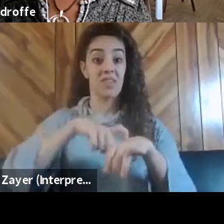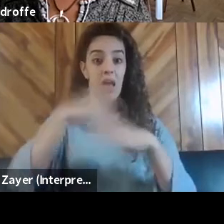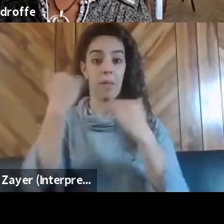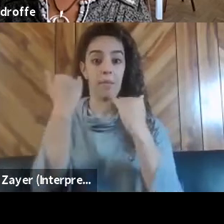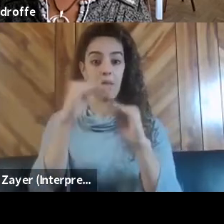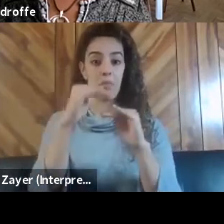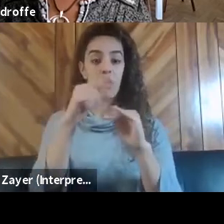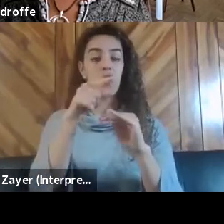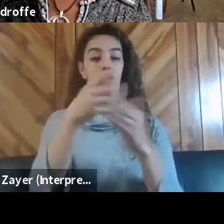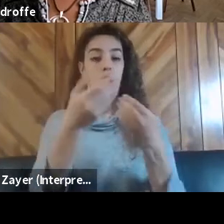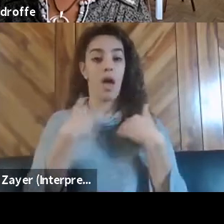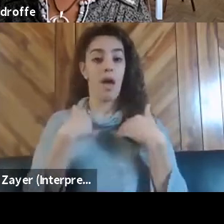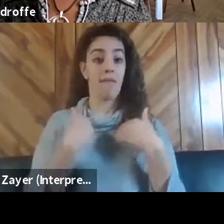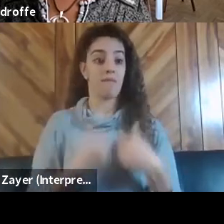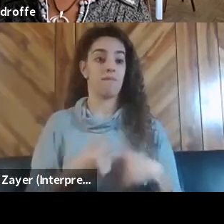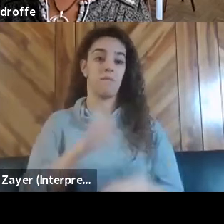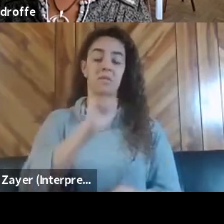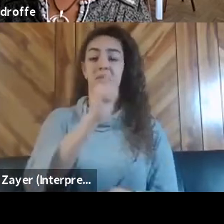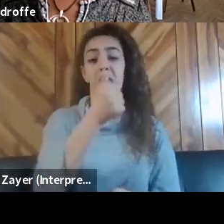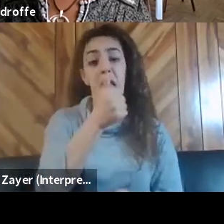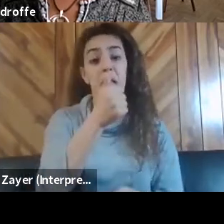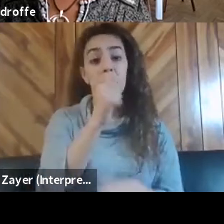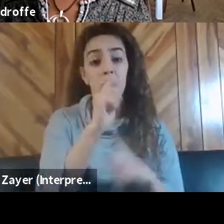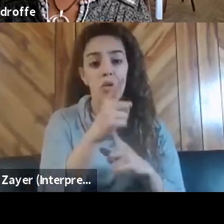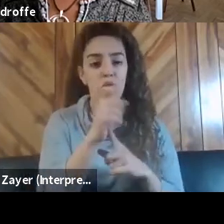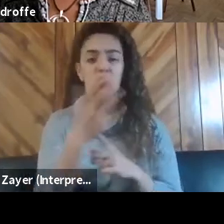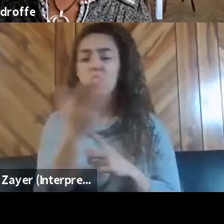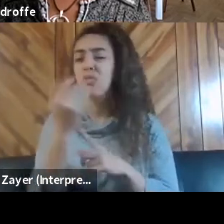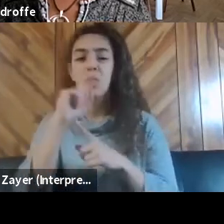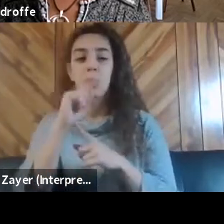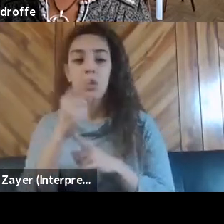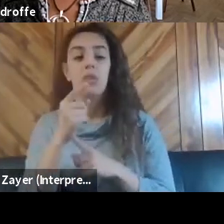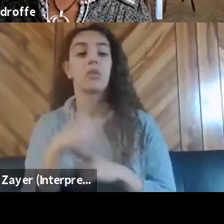minutes, whatever that thing is, and then move into, you know,